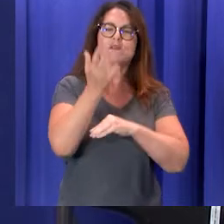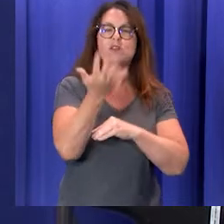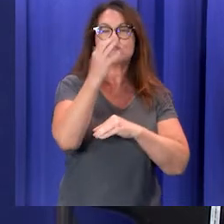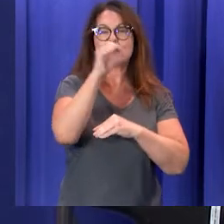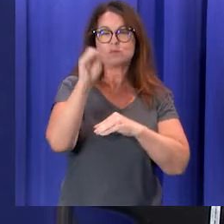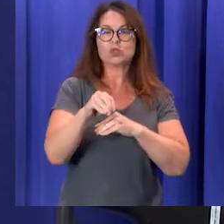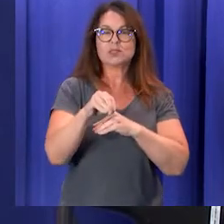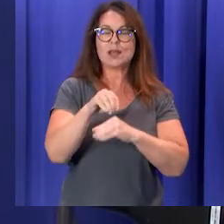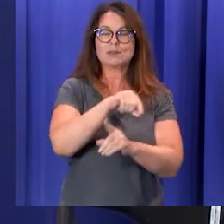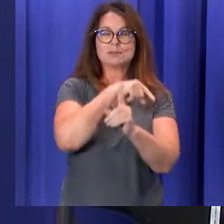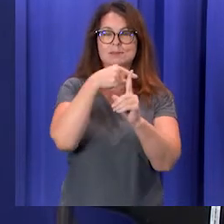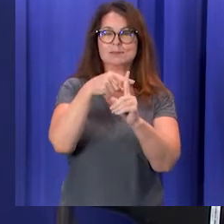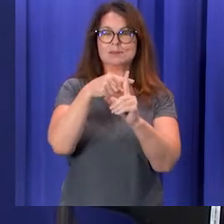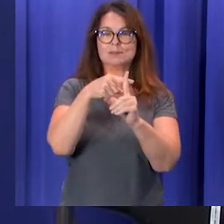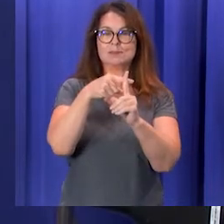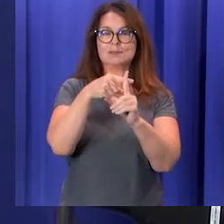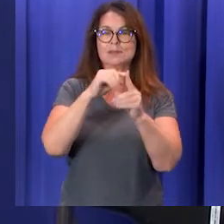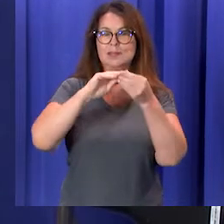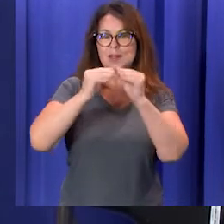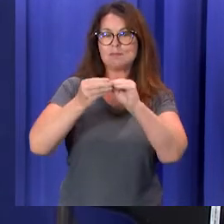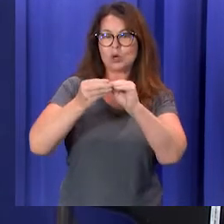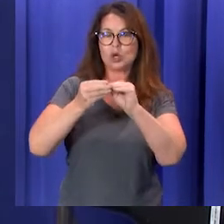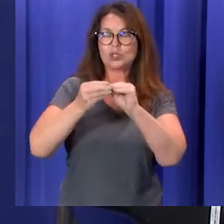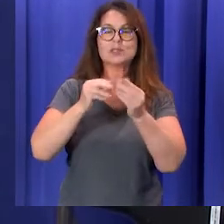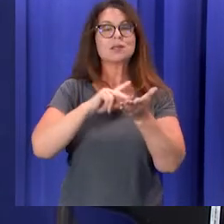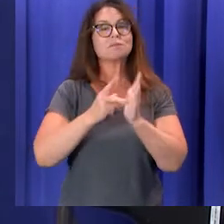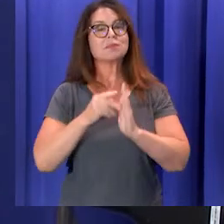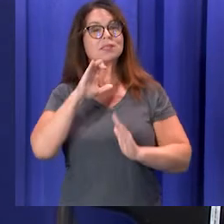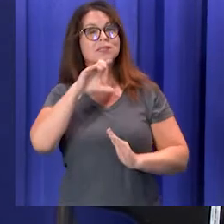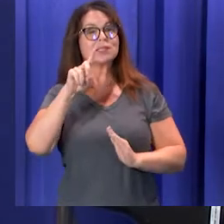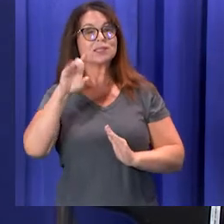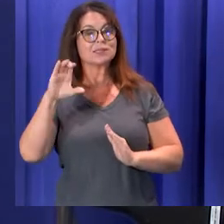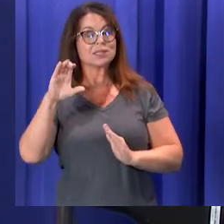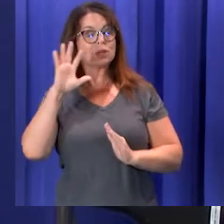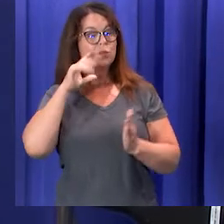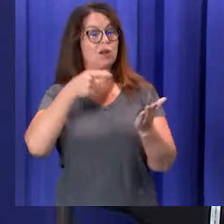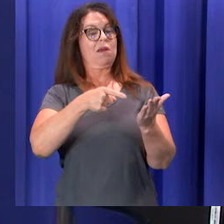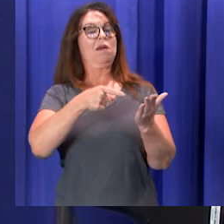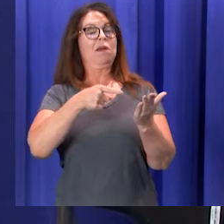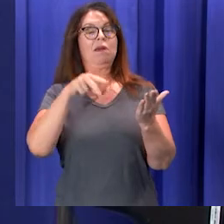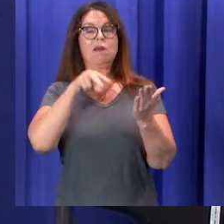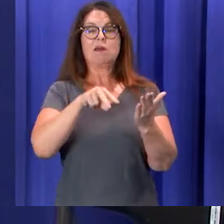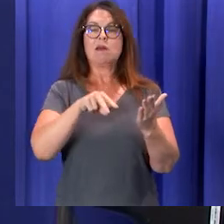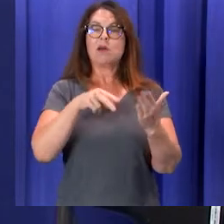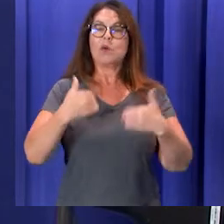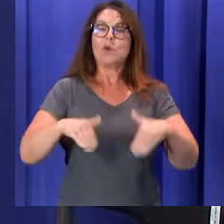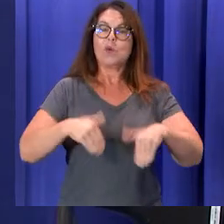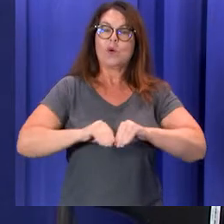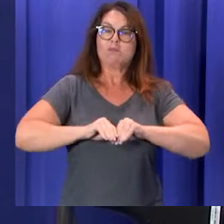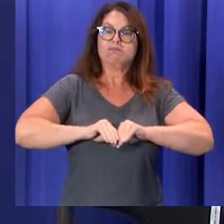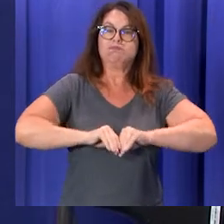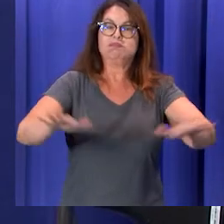which the CDC would label as substantial spread. In their desire to return to normal,